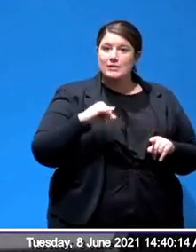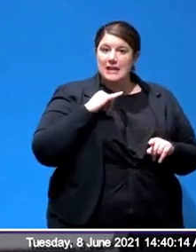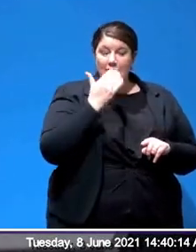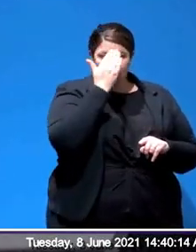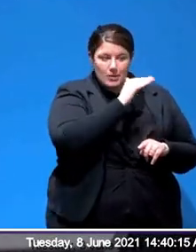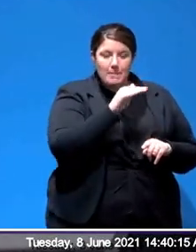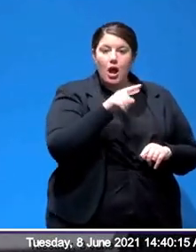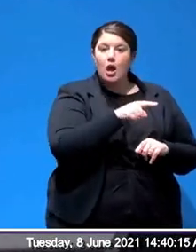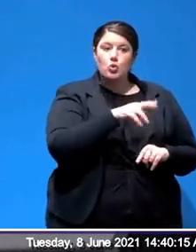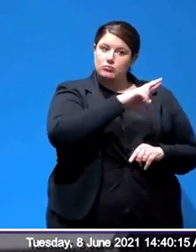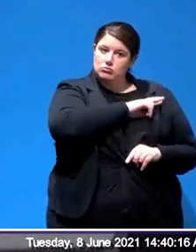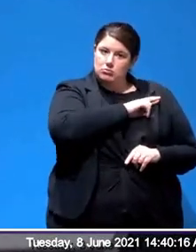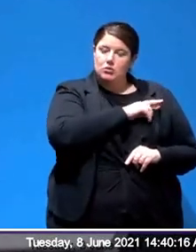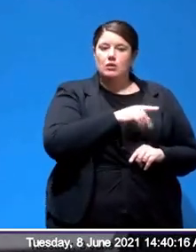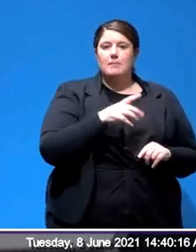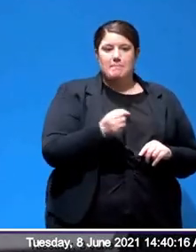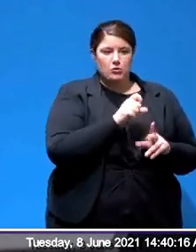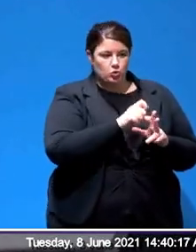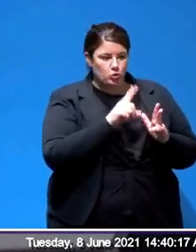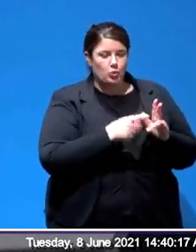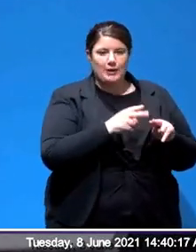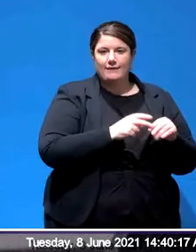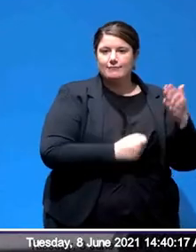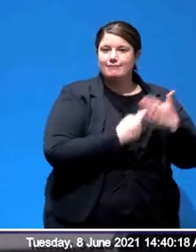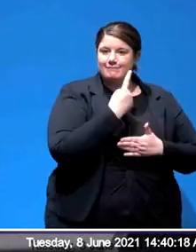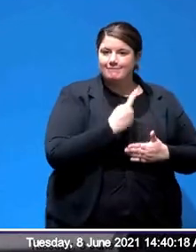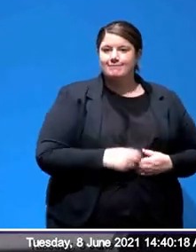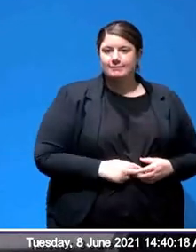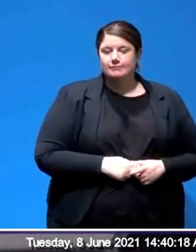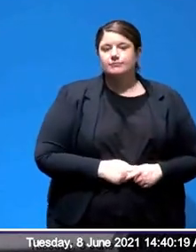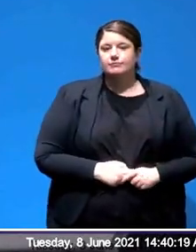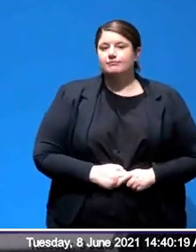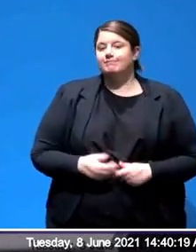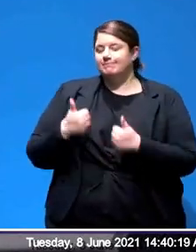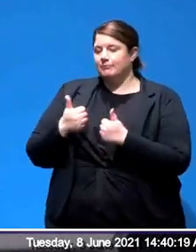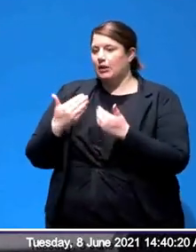their obligations. COMMISSIONER McEWIN: Okay. Thank you.